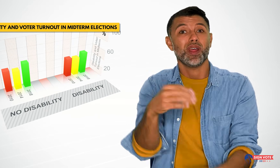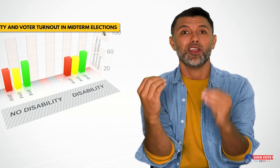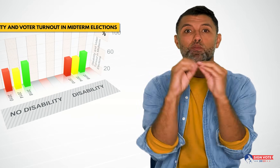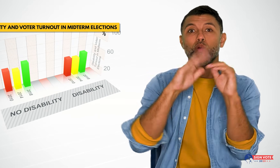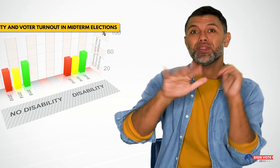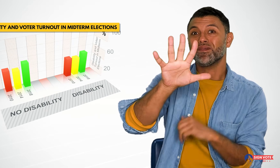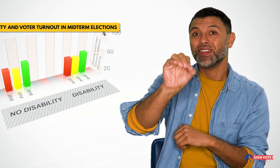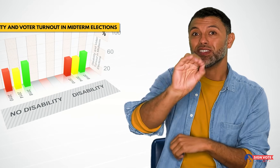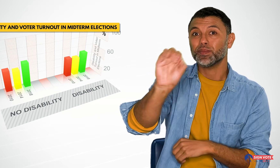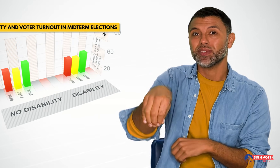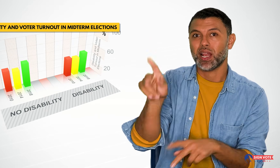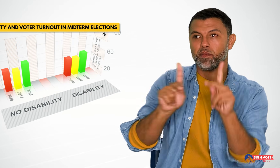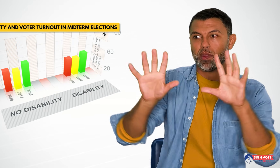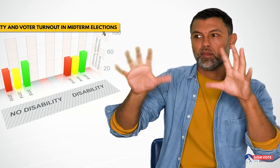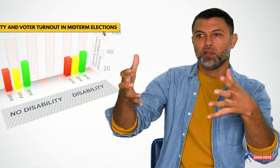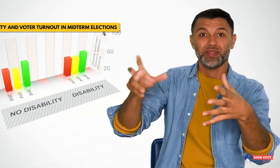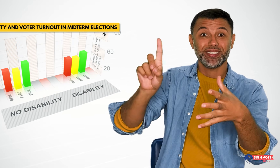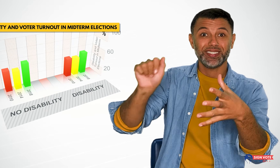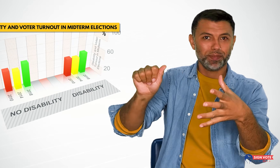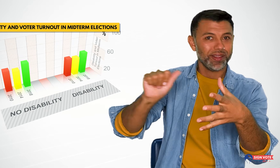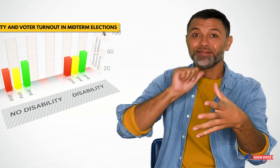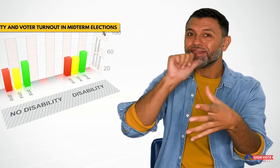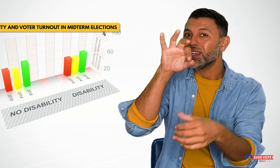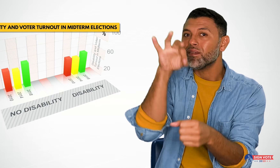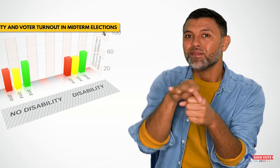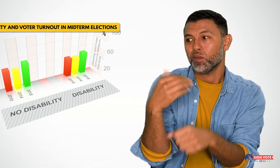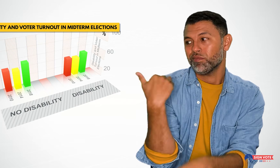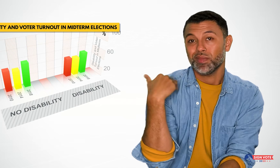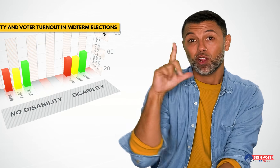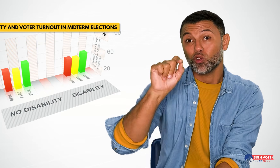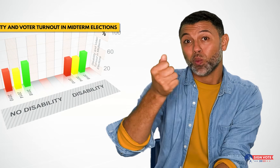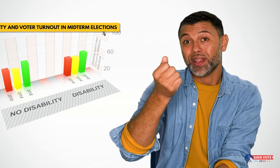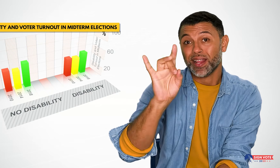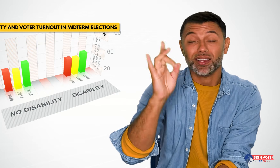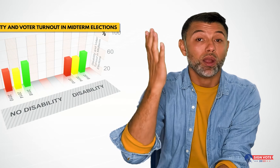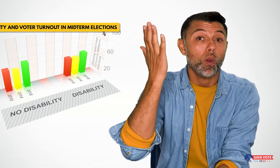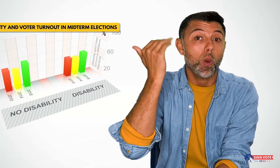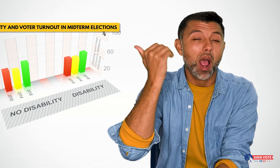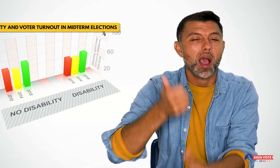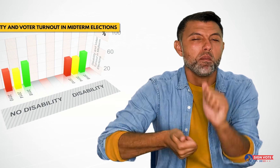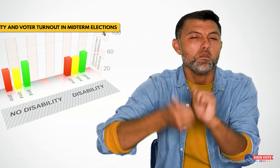Did you know that over 50% of people with disabilities didn't vote in 2018?